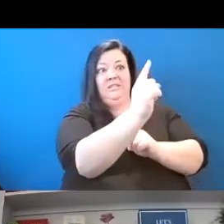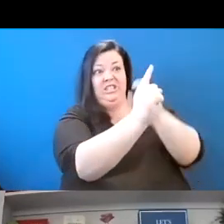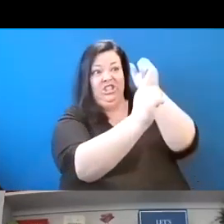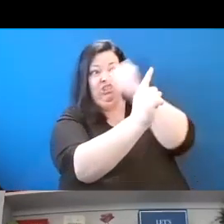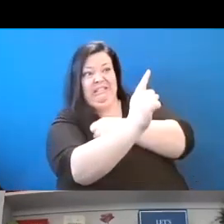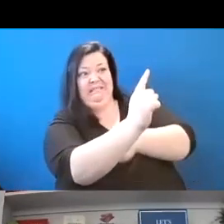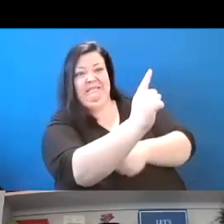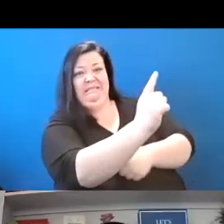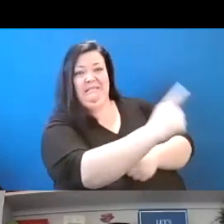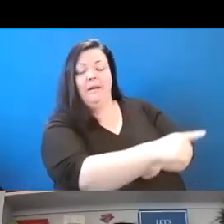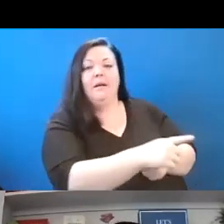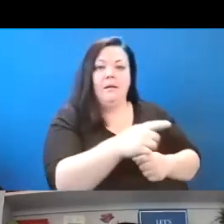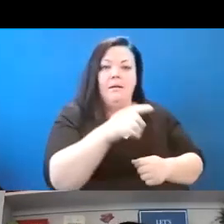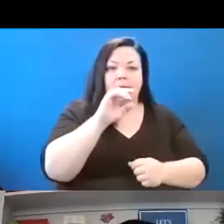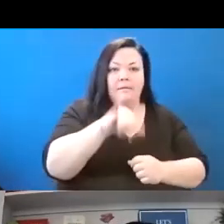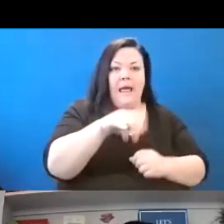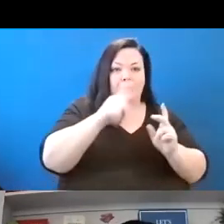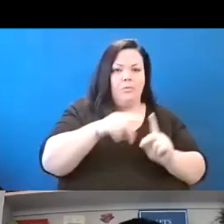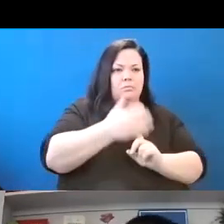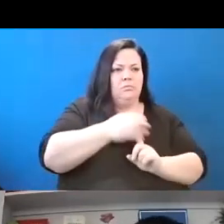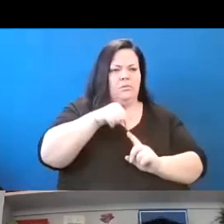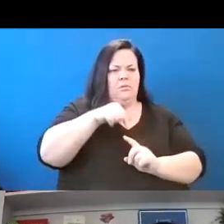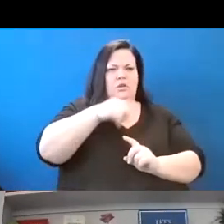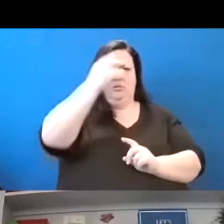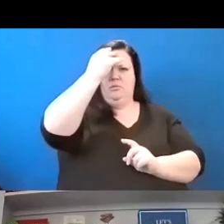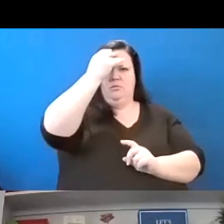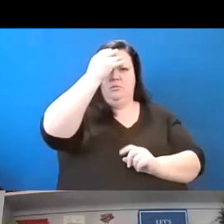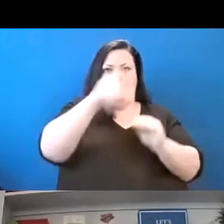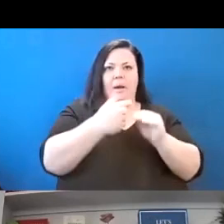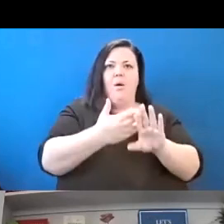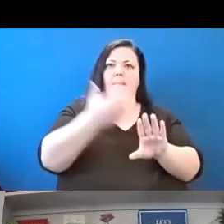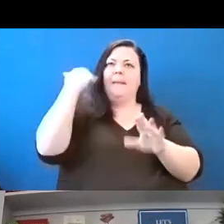can get in her mind what's she thinking is she thinking about a past lover who's cheating on her